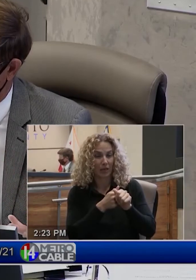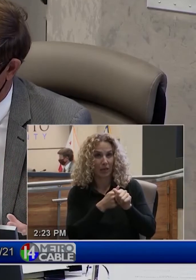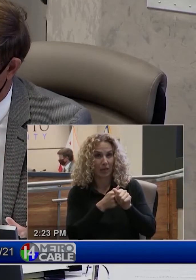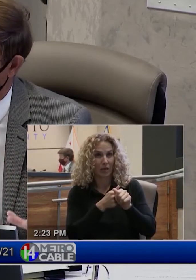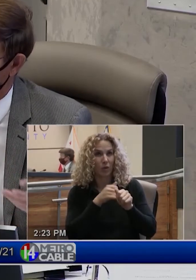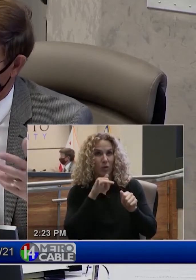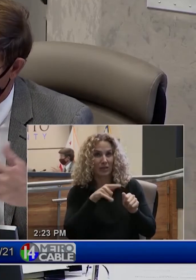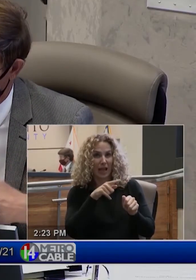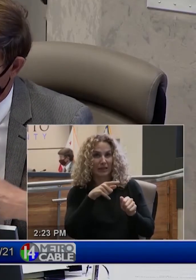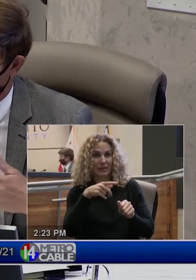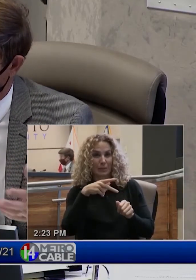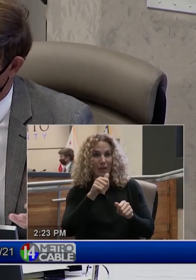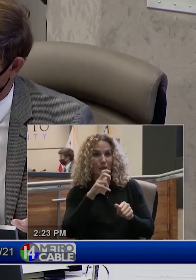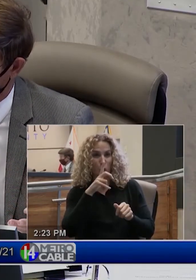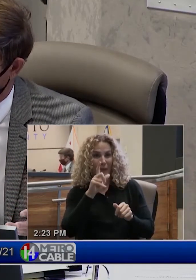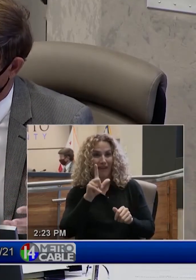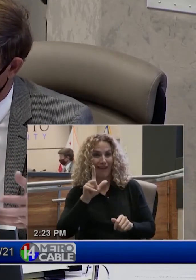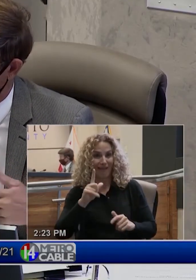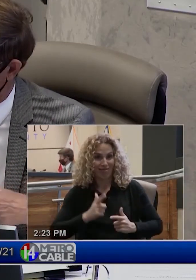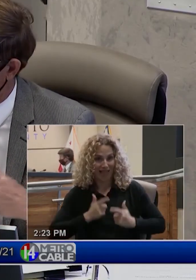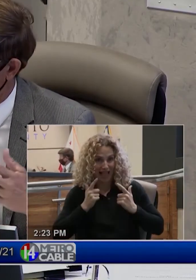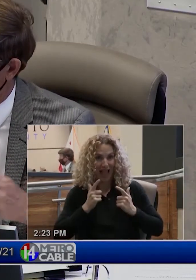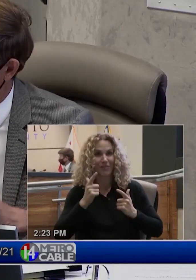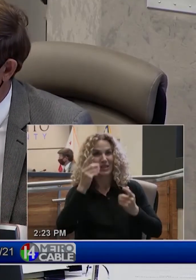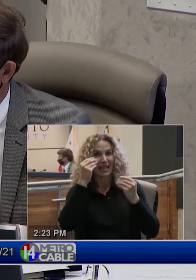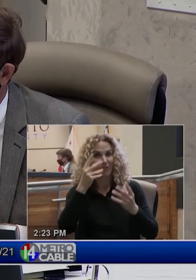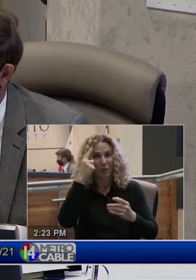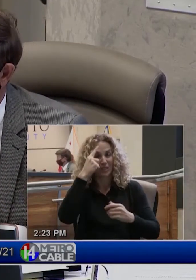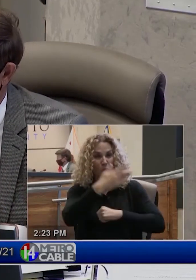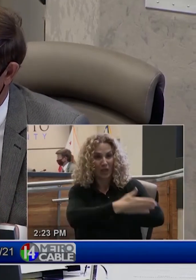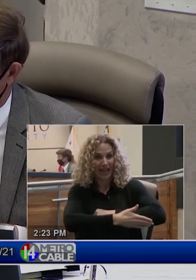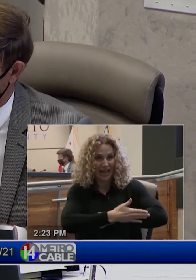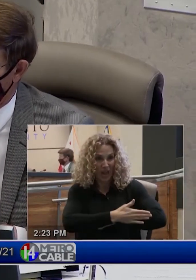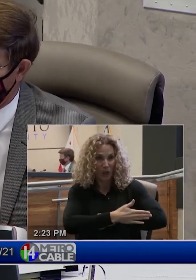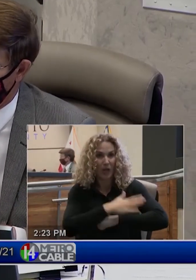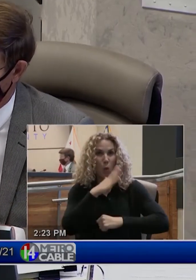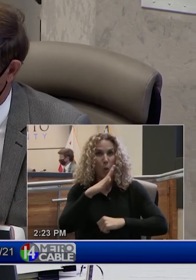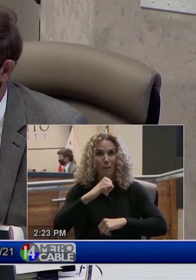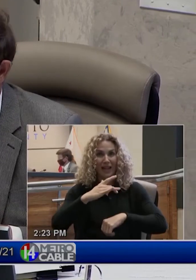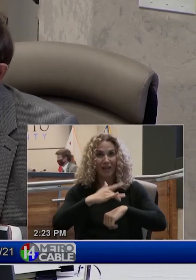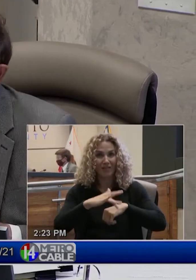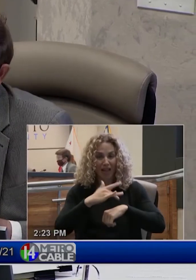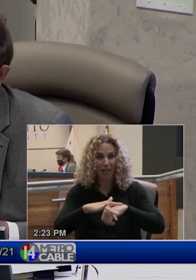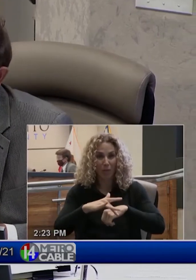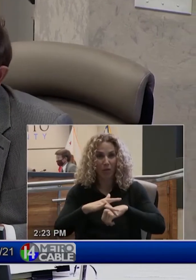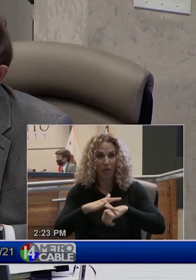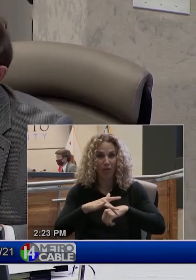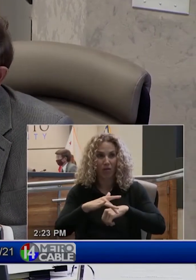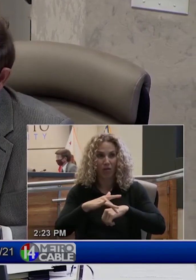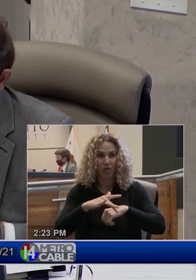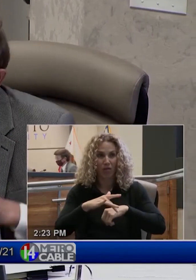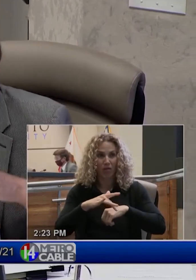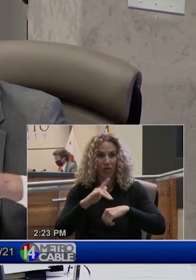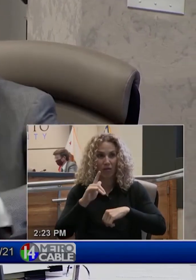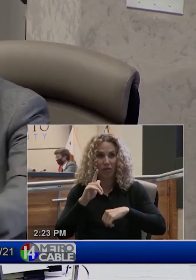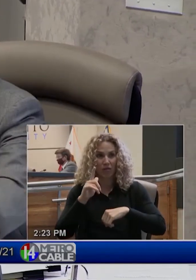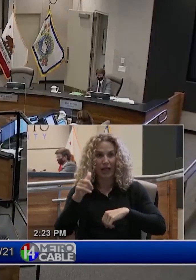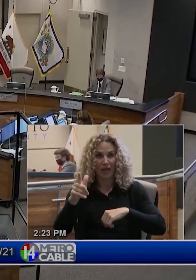PRESENTATION LIVE THAT INFORMATION IS FORTH COMING AND